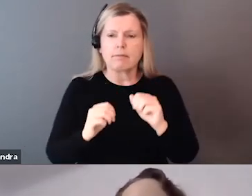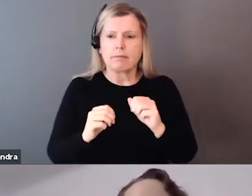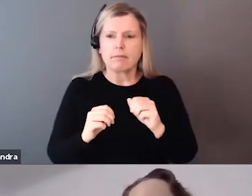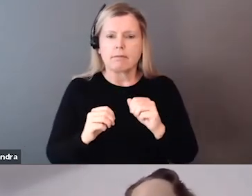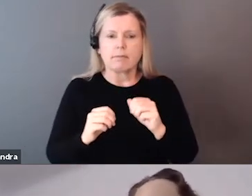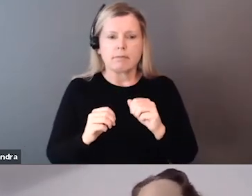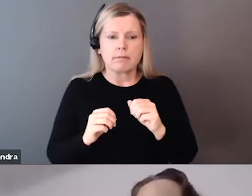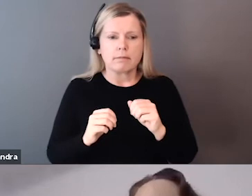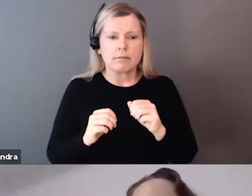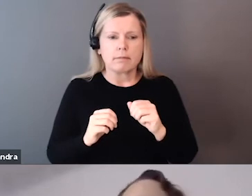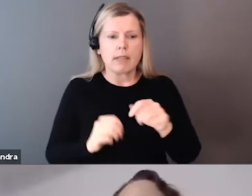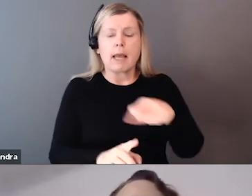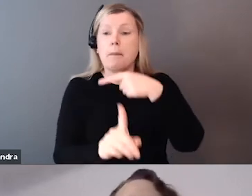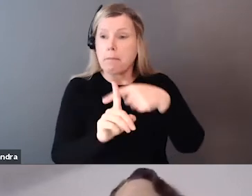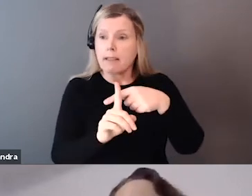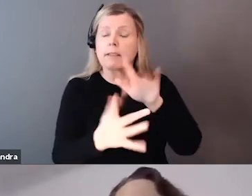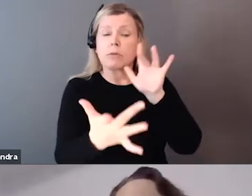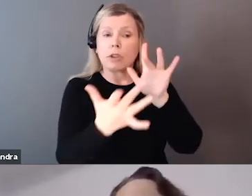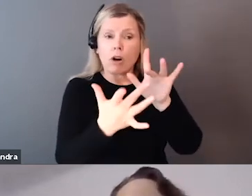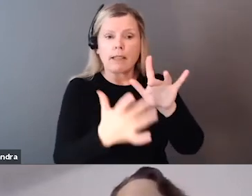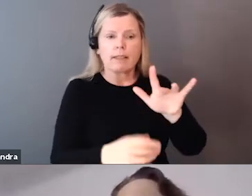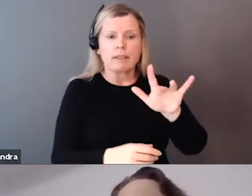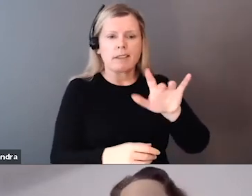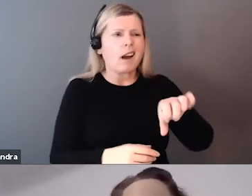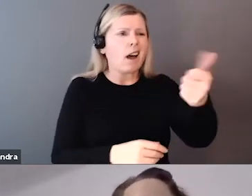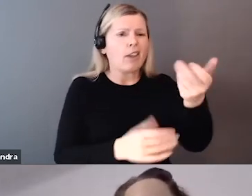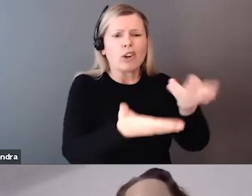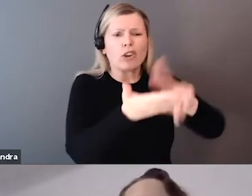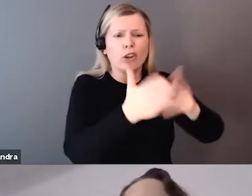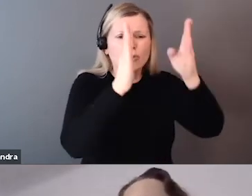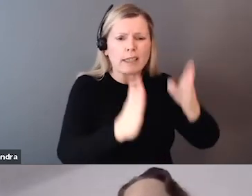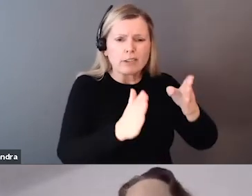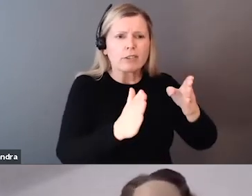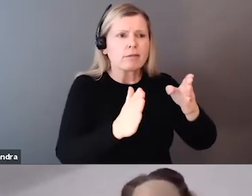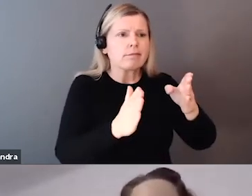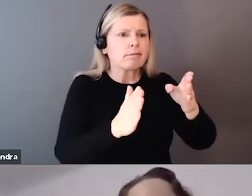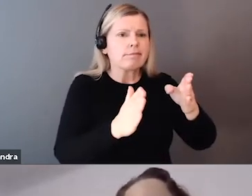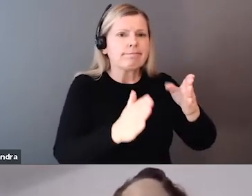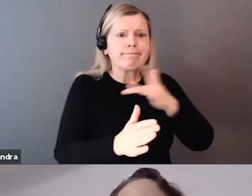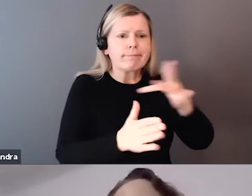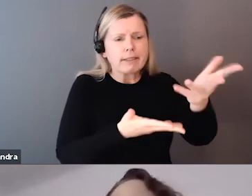consultants that provided their services to smaller businesses often and large businesses on